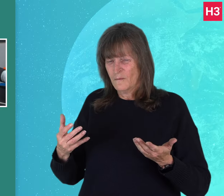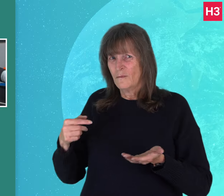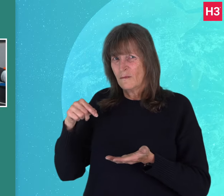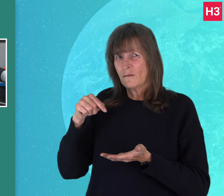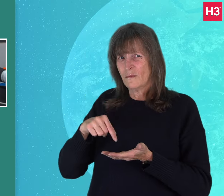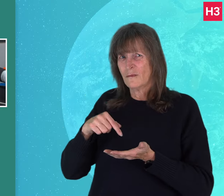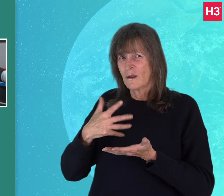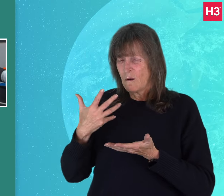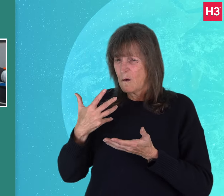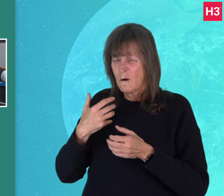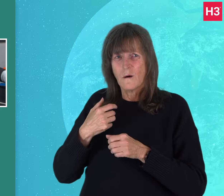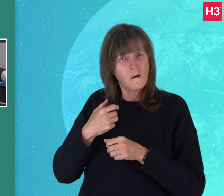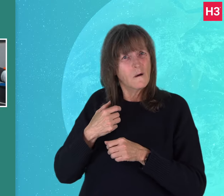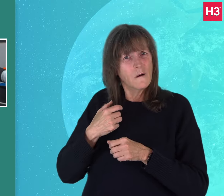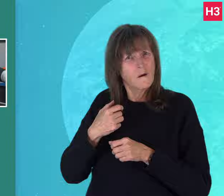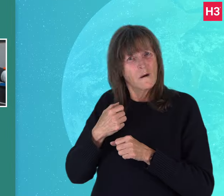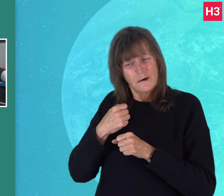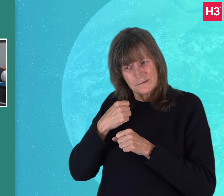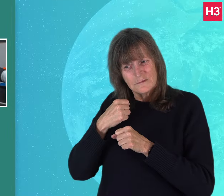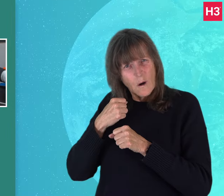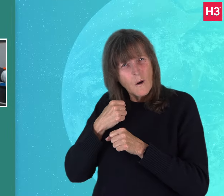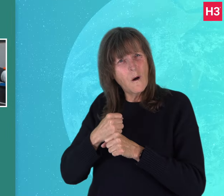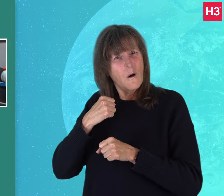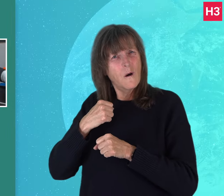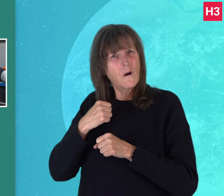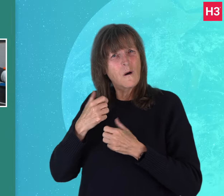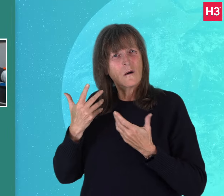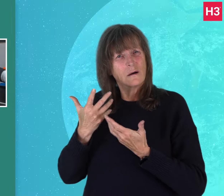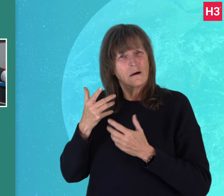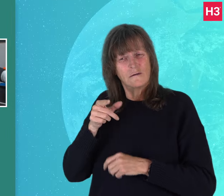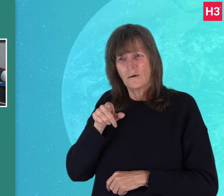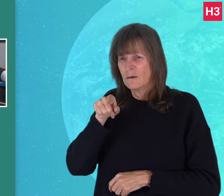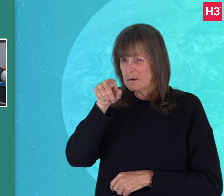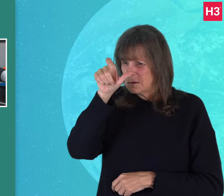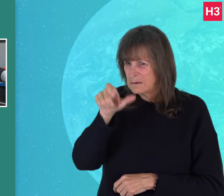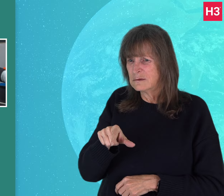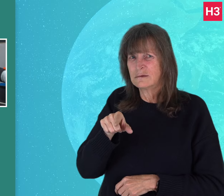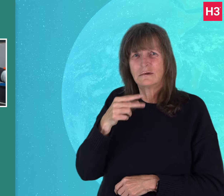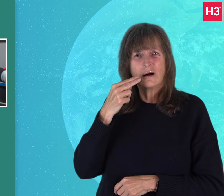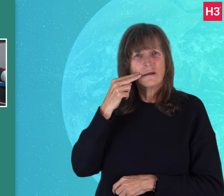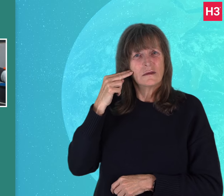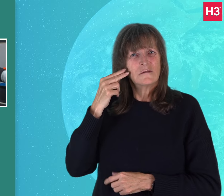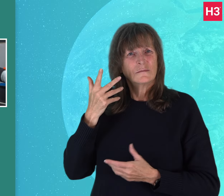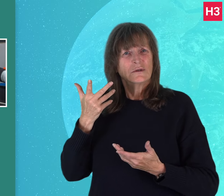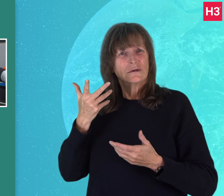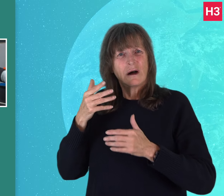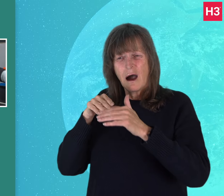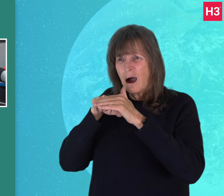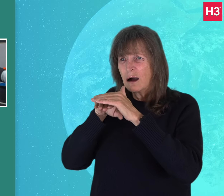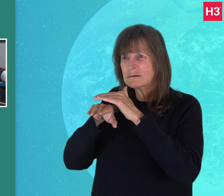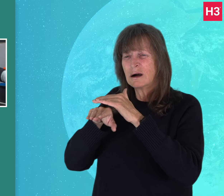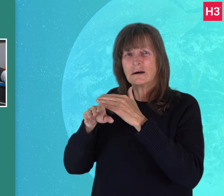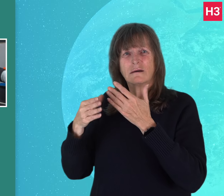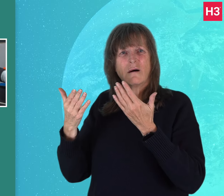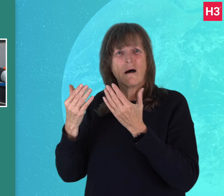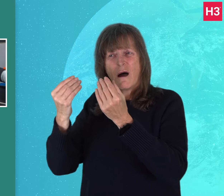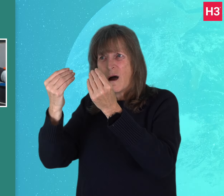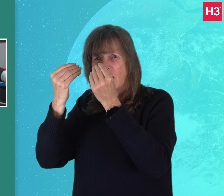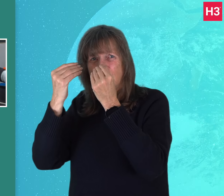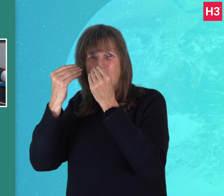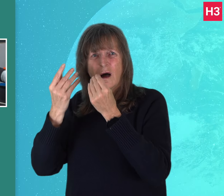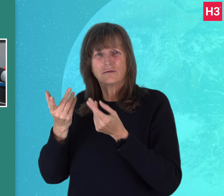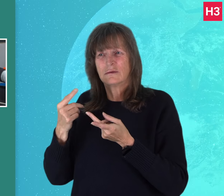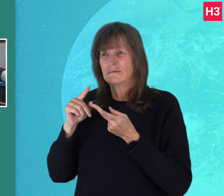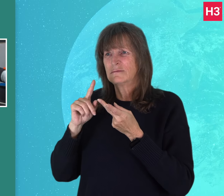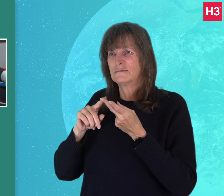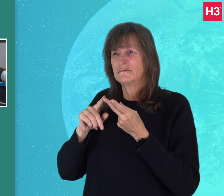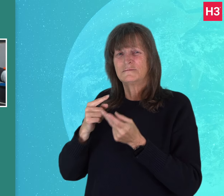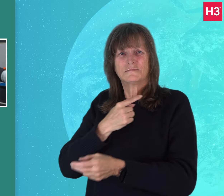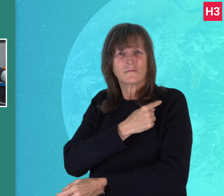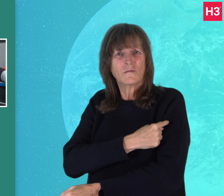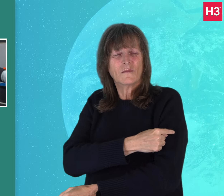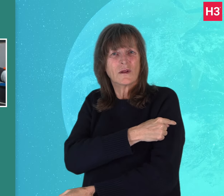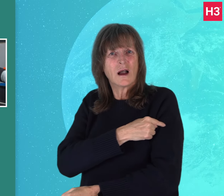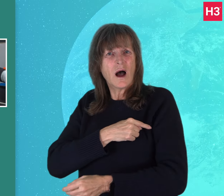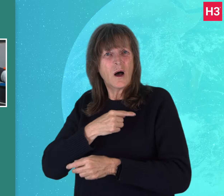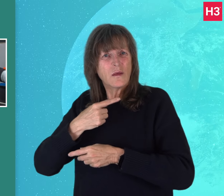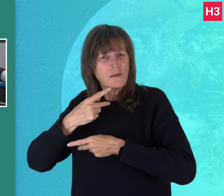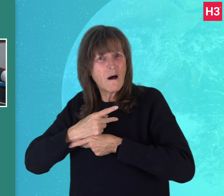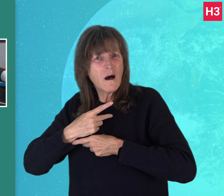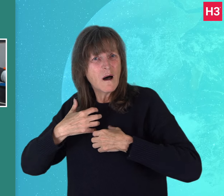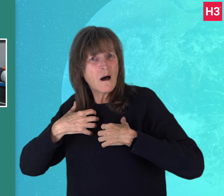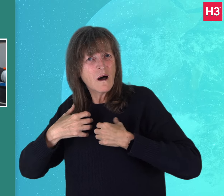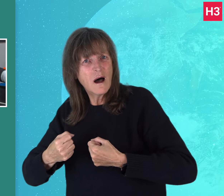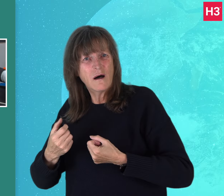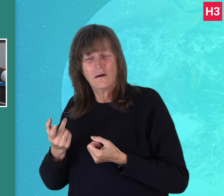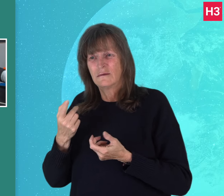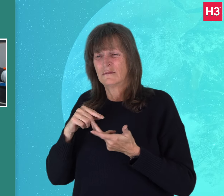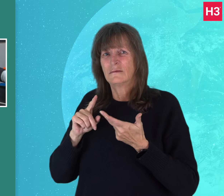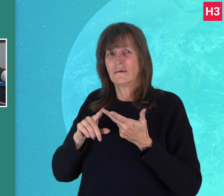This makes it hard for Deaf people to access education, healthcare,